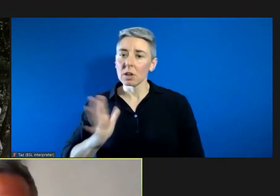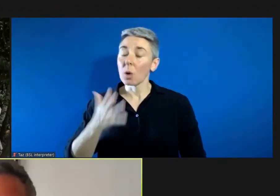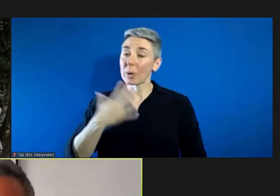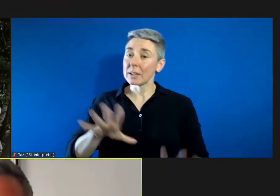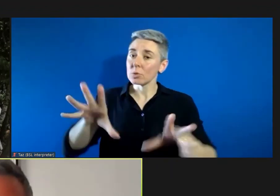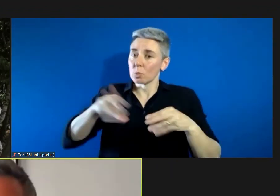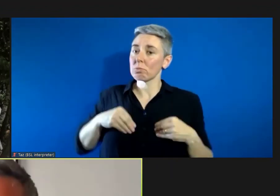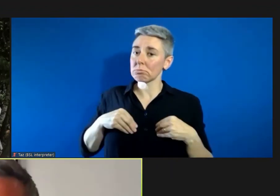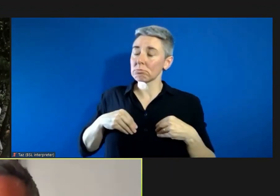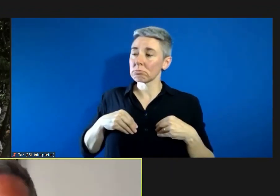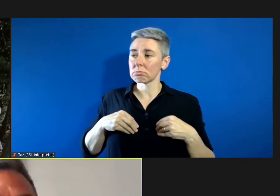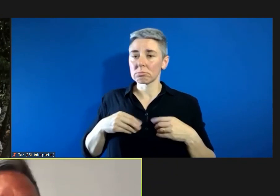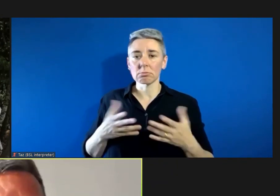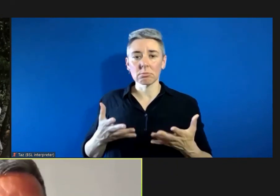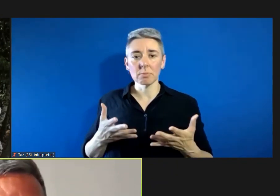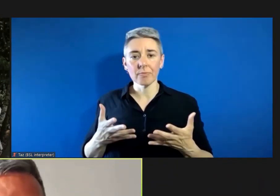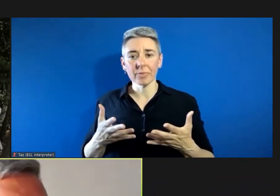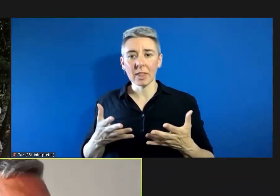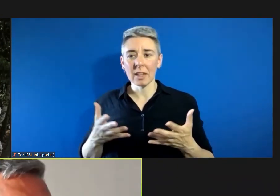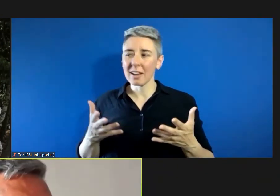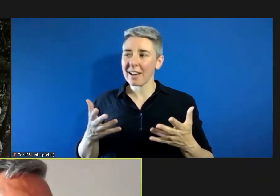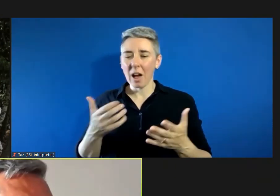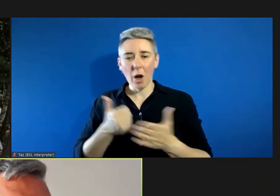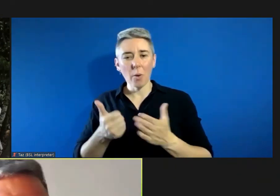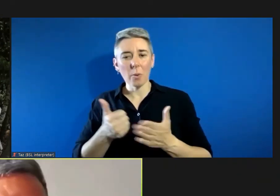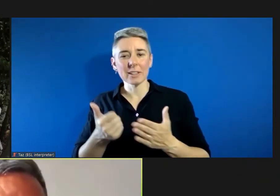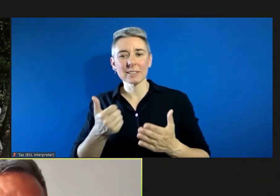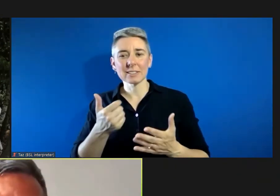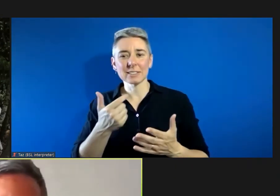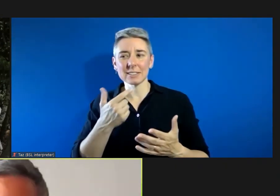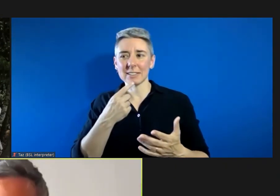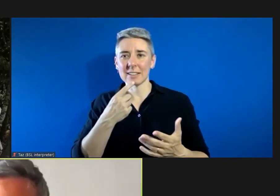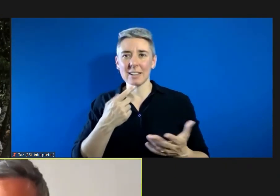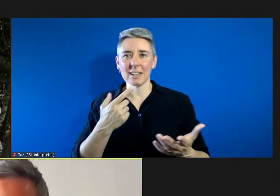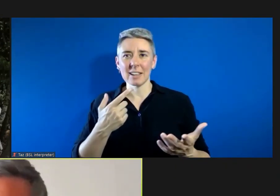we need to go out. I always said I'd stop doing what we do when I start,